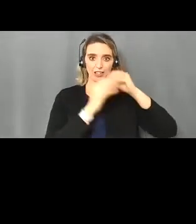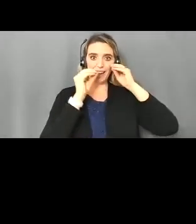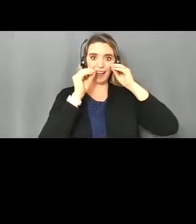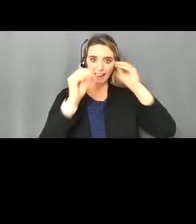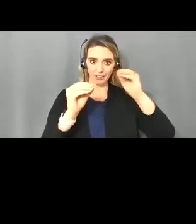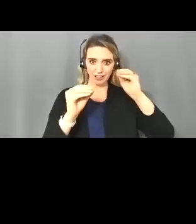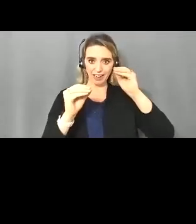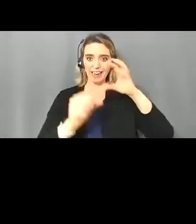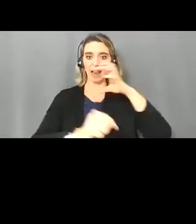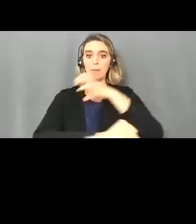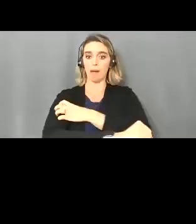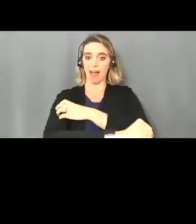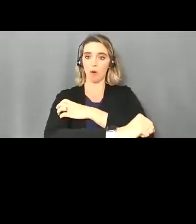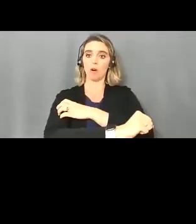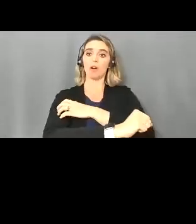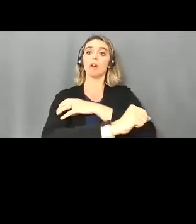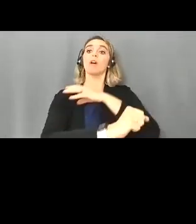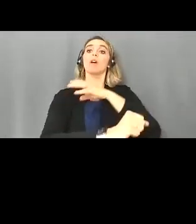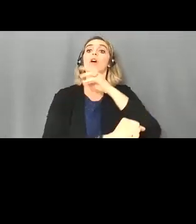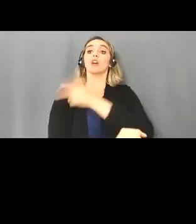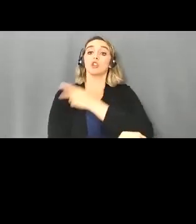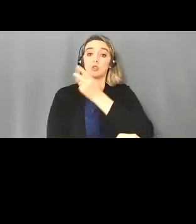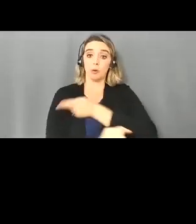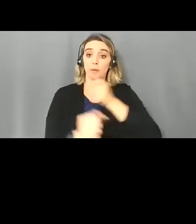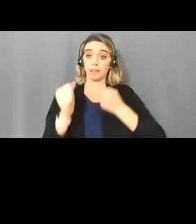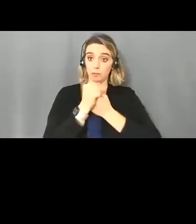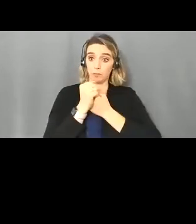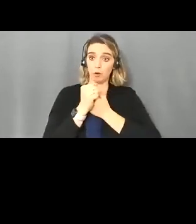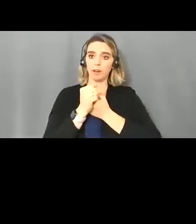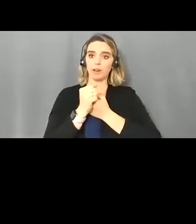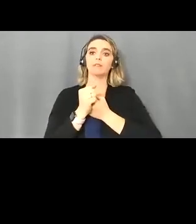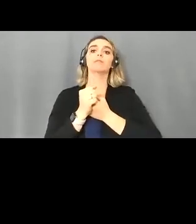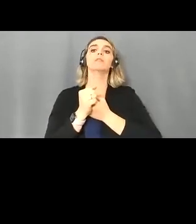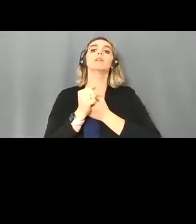by supporting optimal healthcare decisions with compassion and excellence.